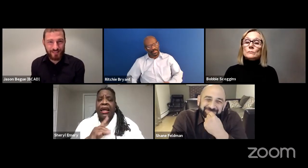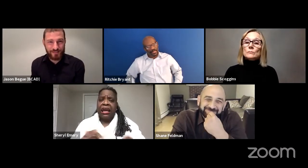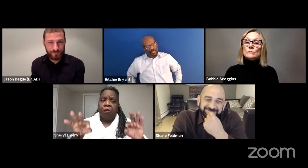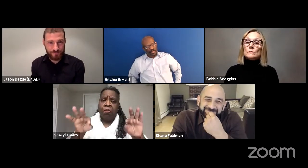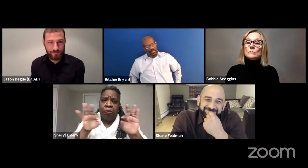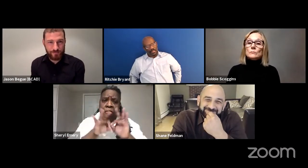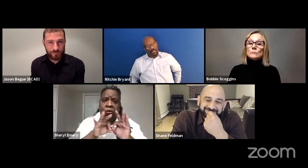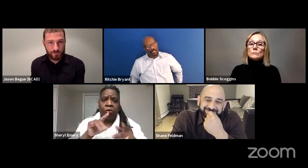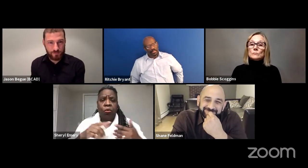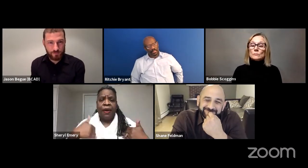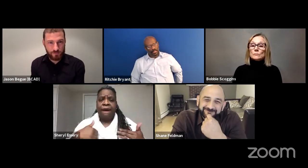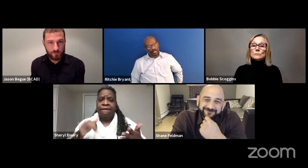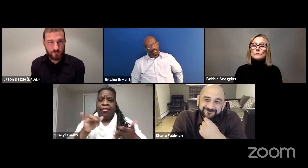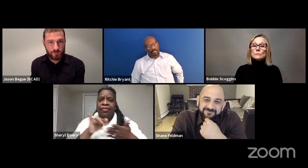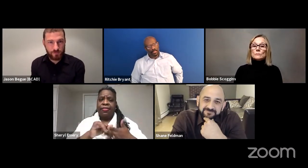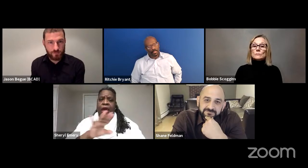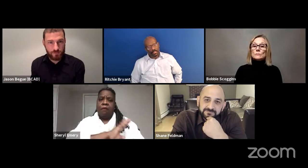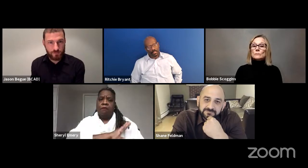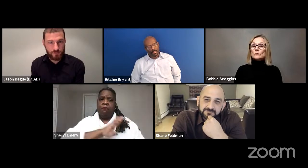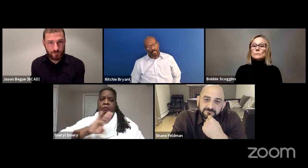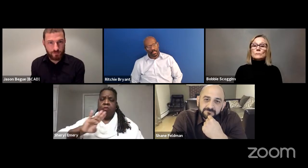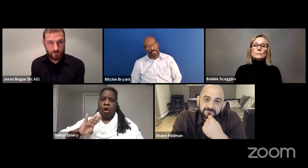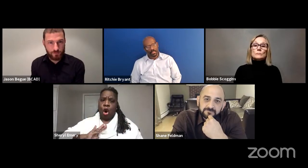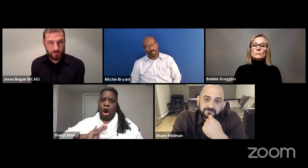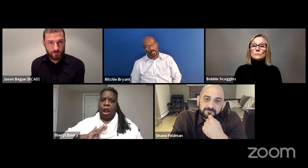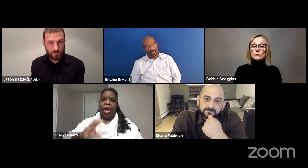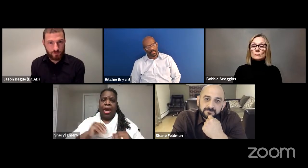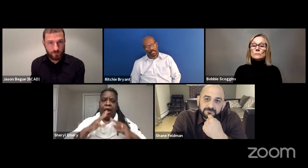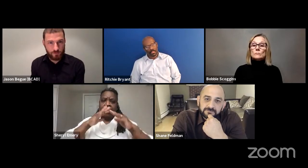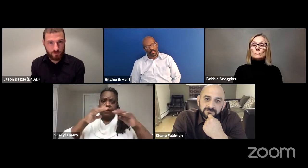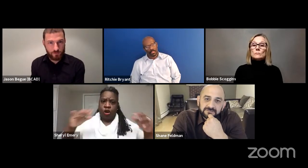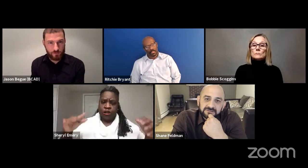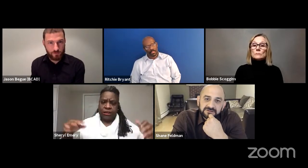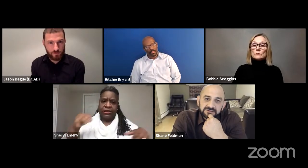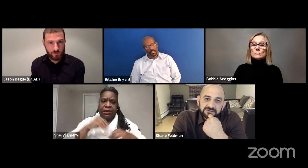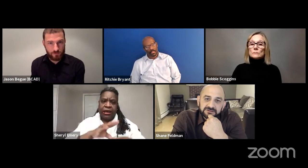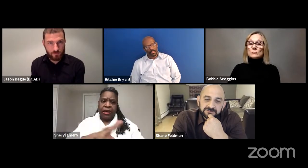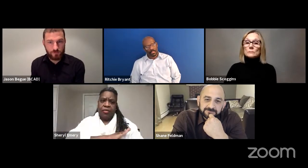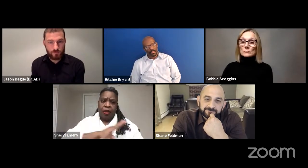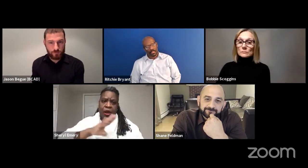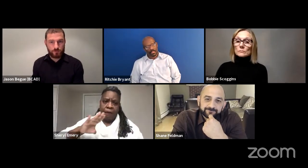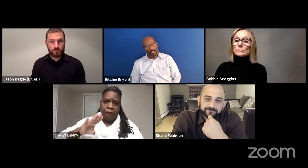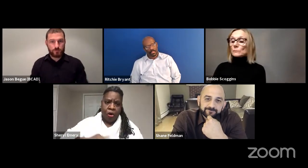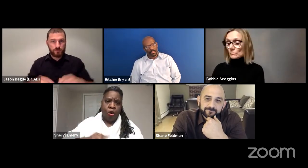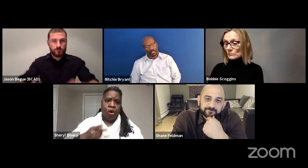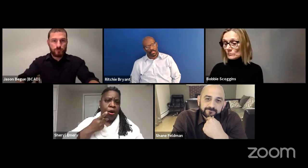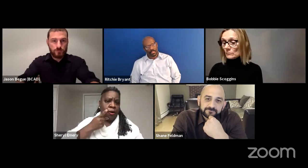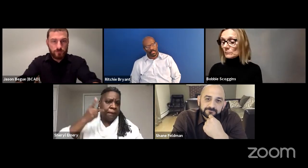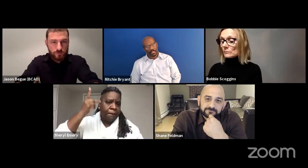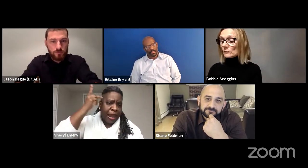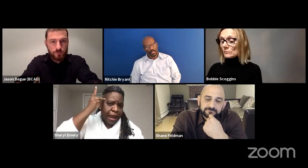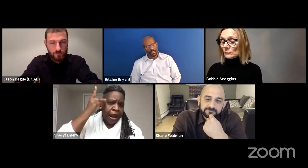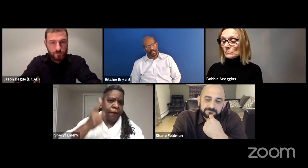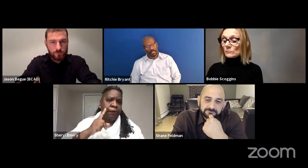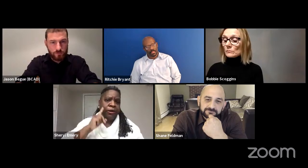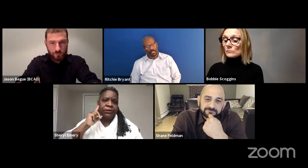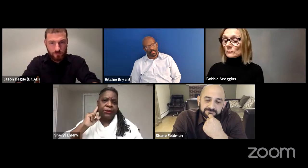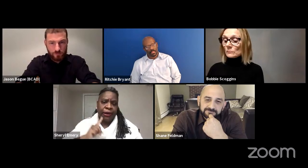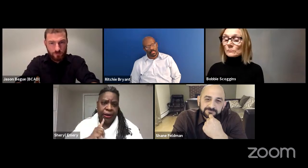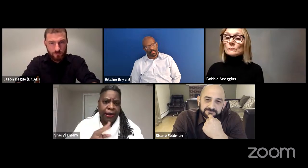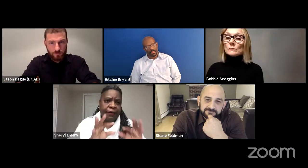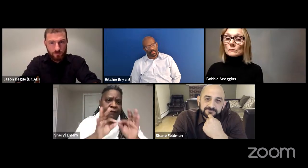I think it's really important to have that board include a lot of diversity.